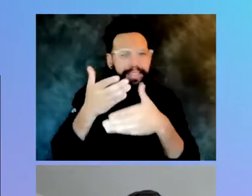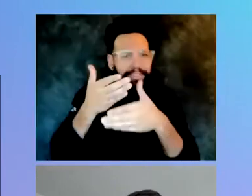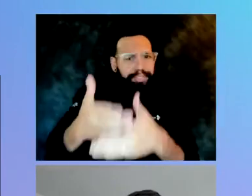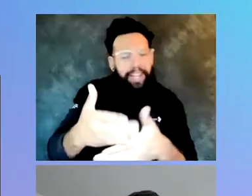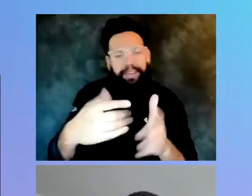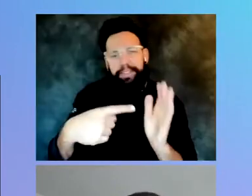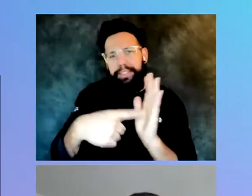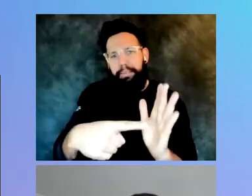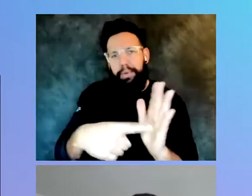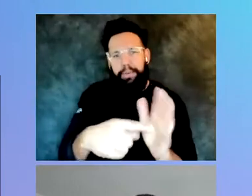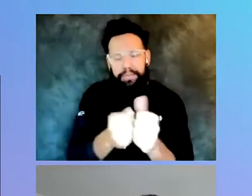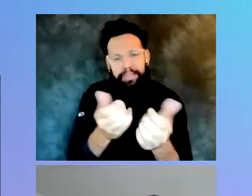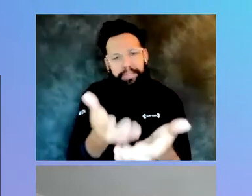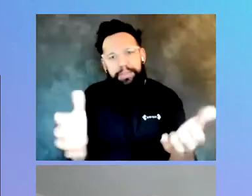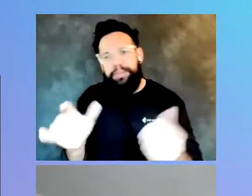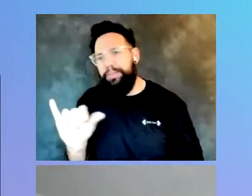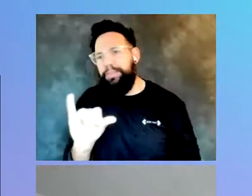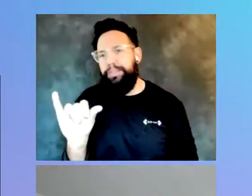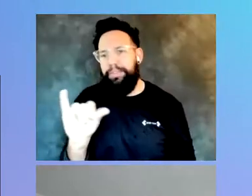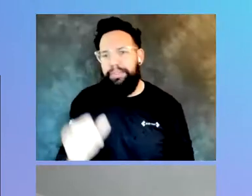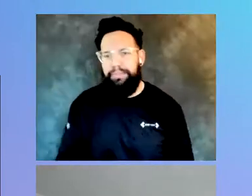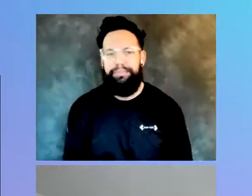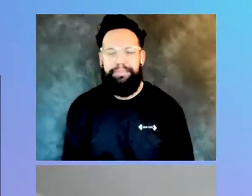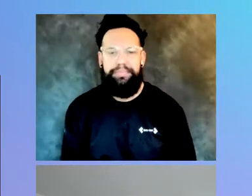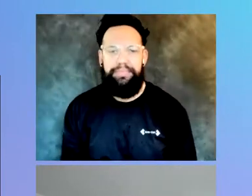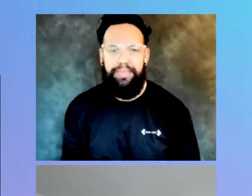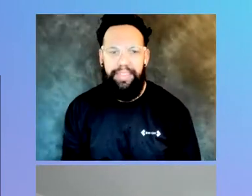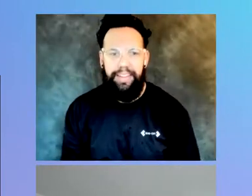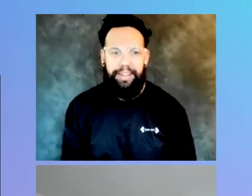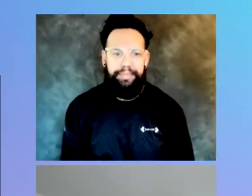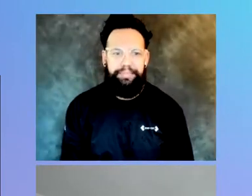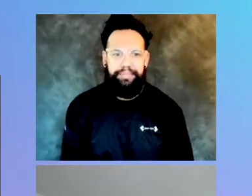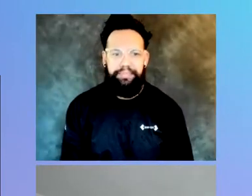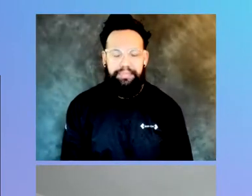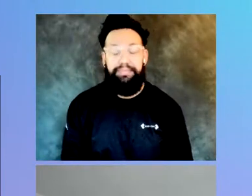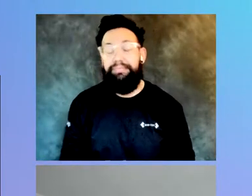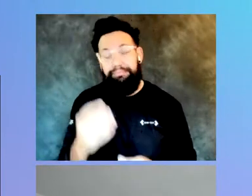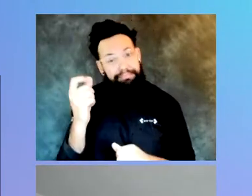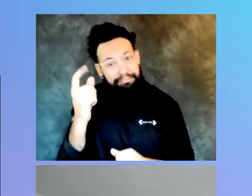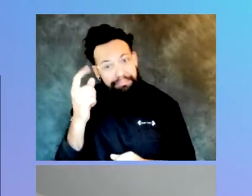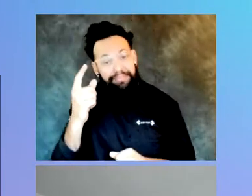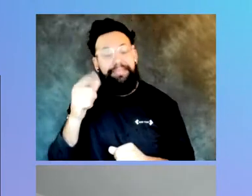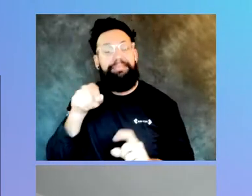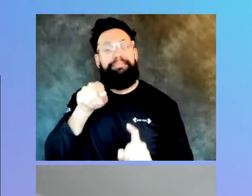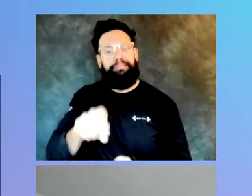, uh, mileage may vary, right? As the product keeps being